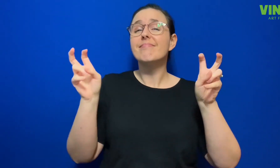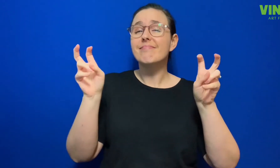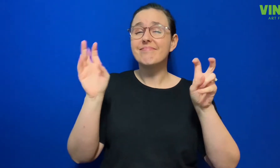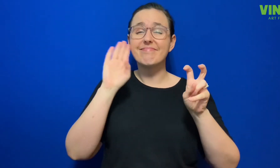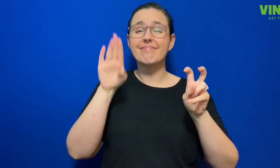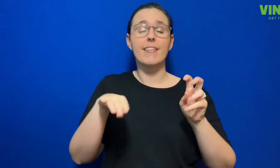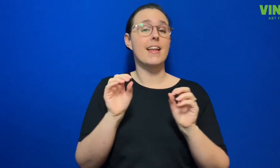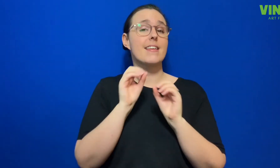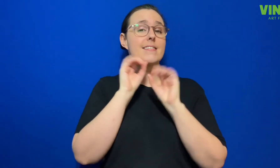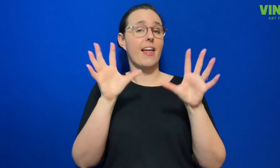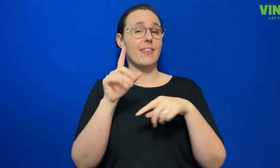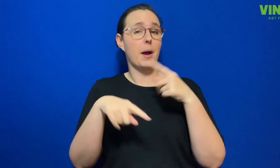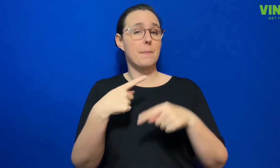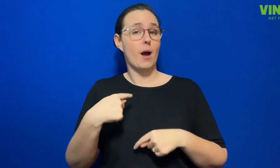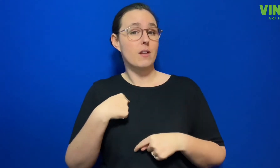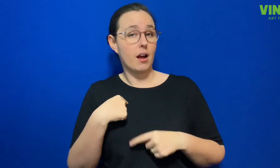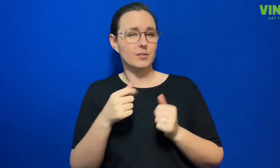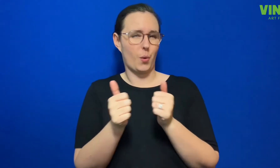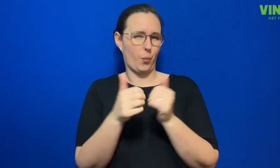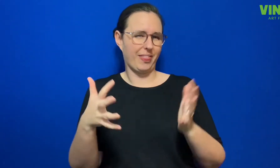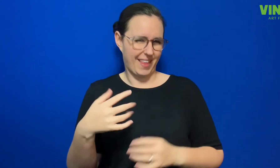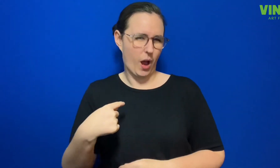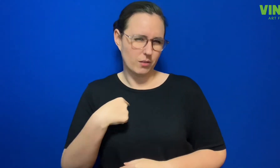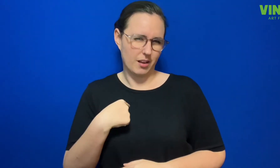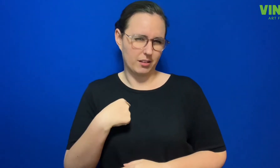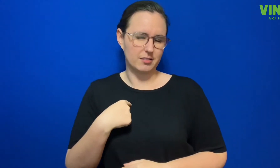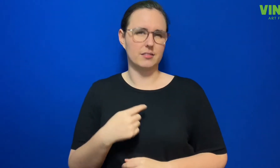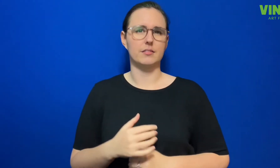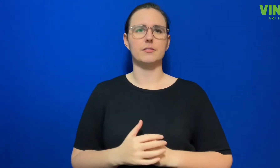Nothing about us without us!